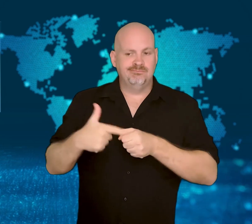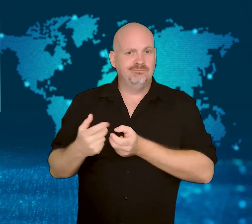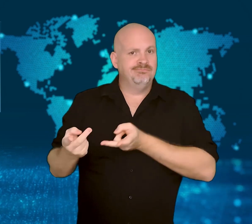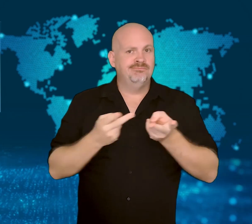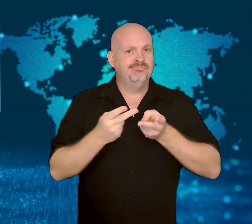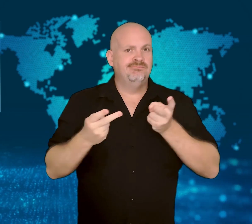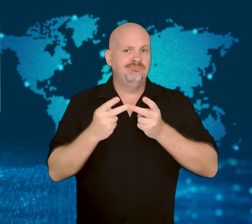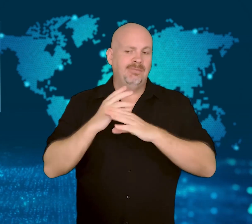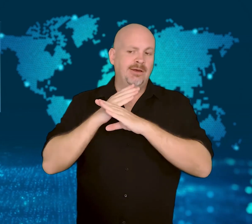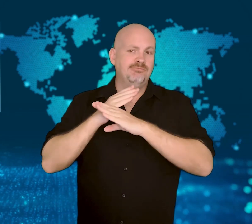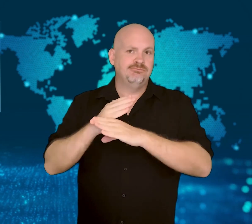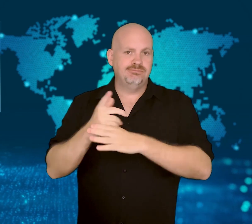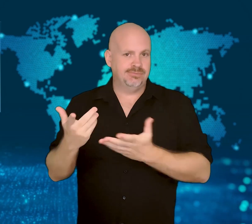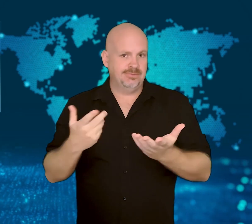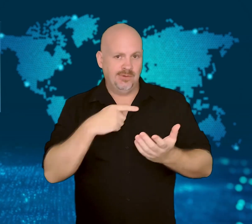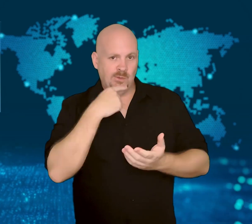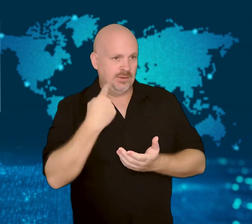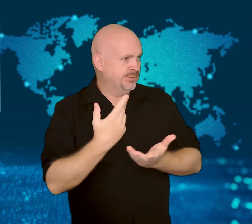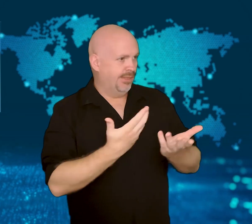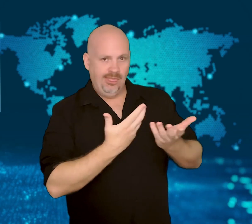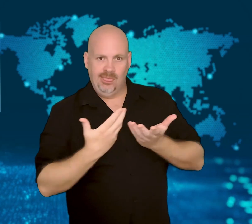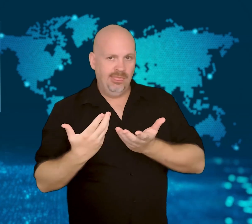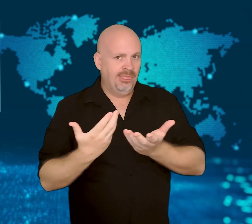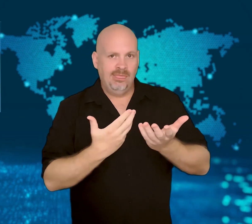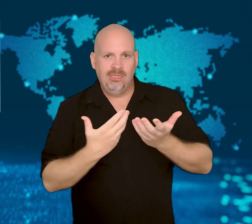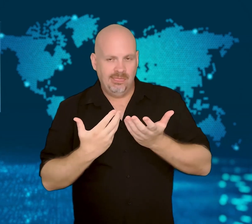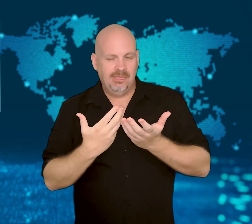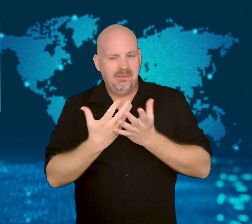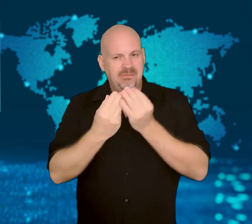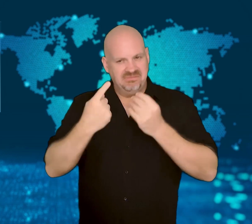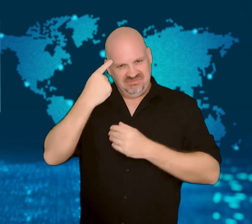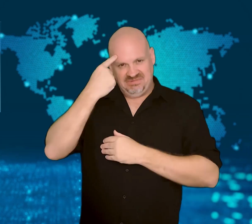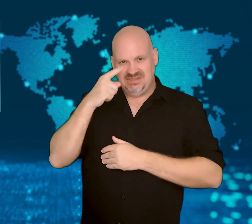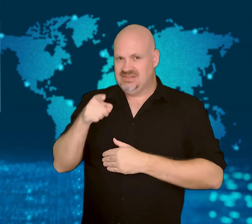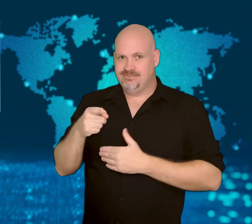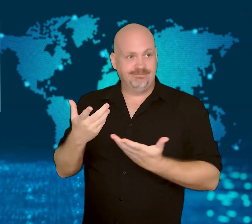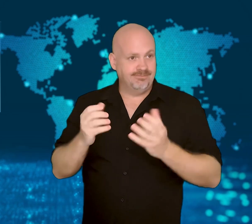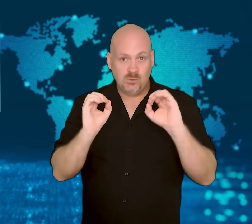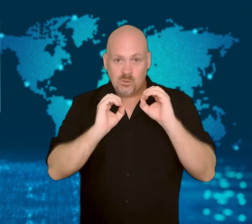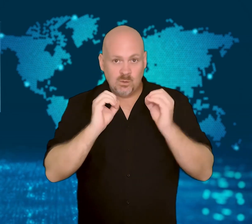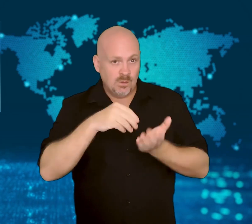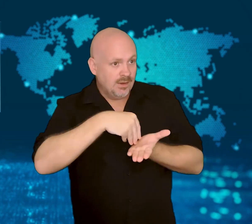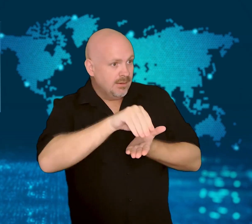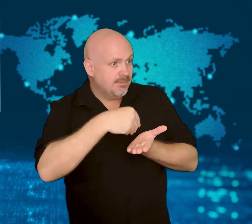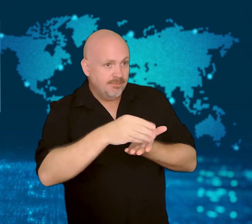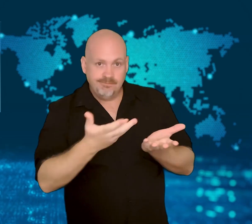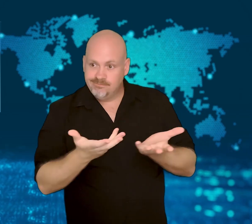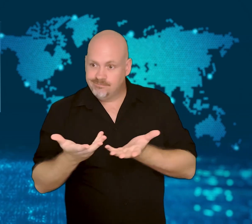limited or stopped their use of Russian fuel.